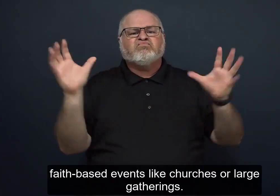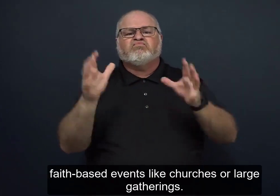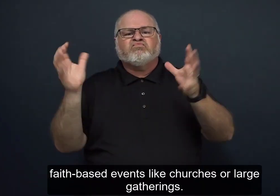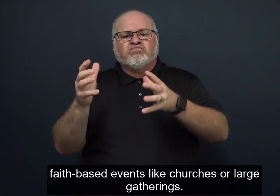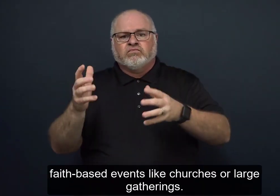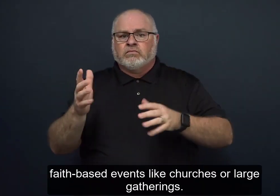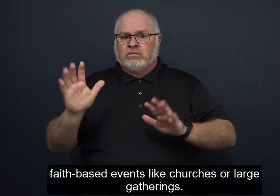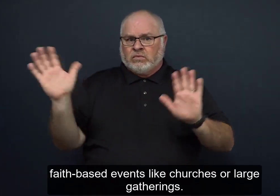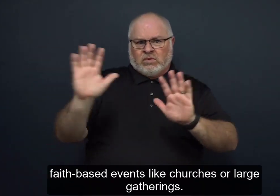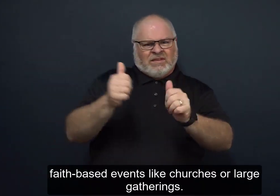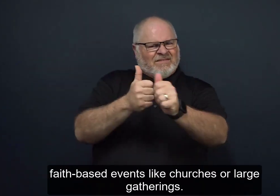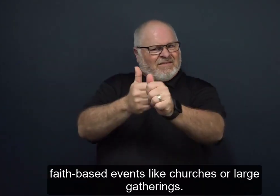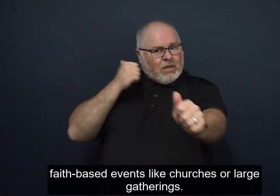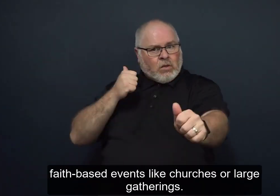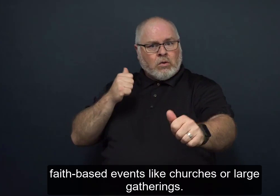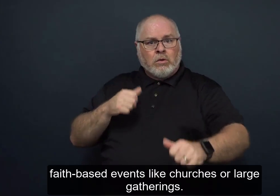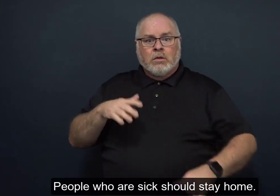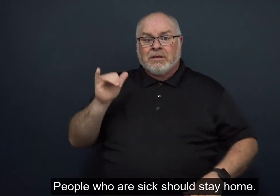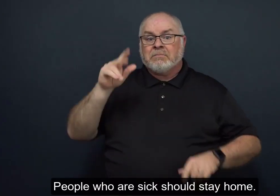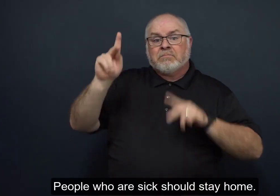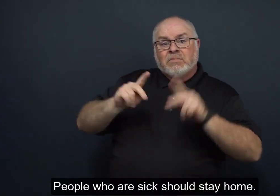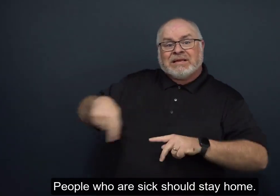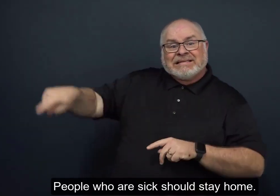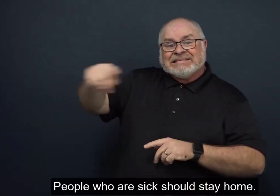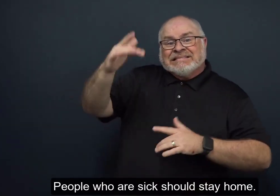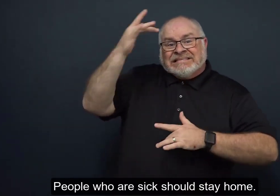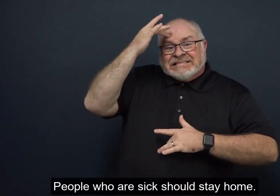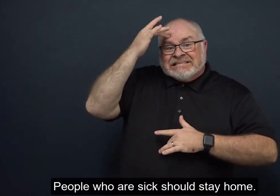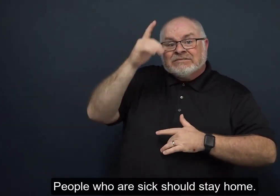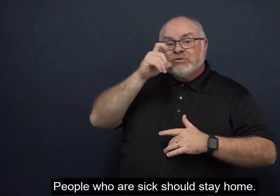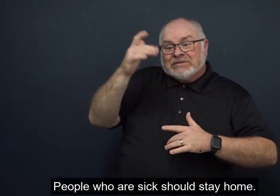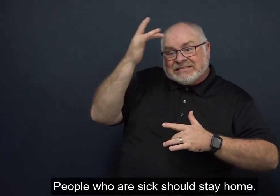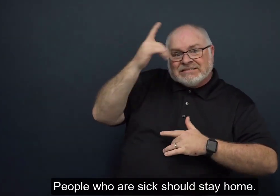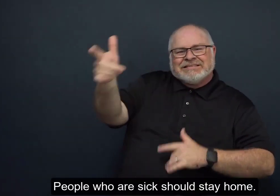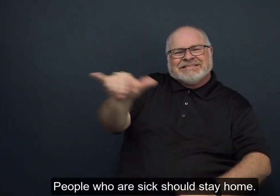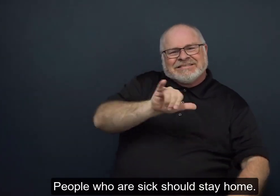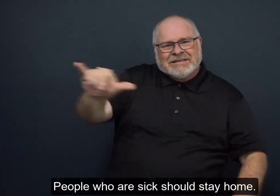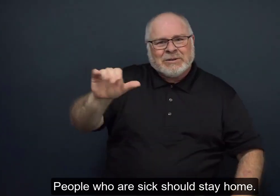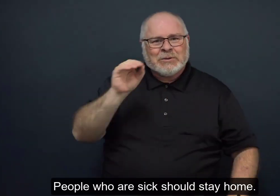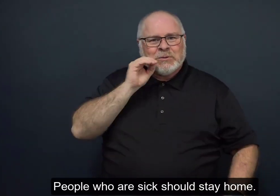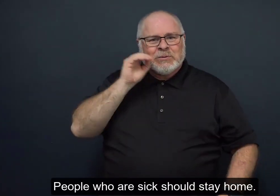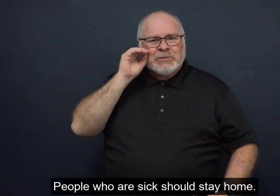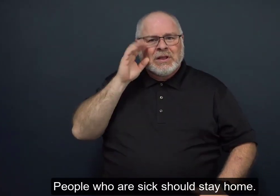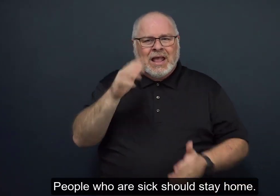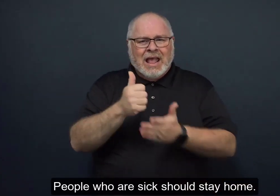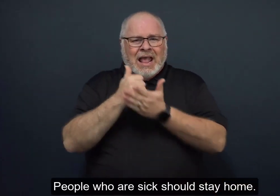faith-based events like churches or large gatherings. People who are sick should stay home.